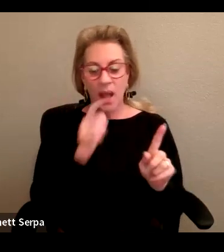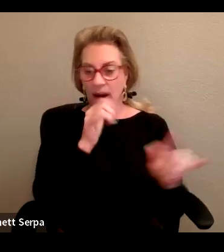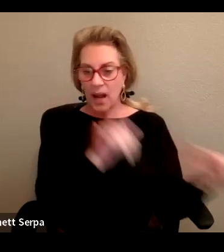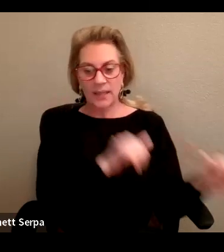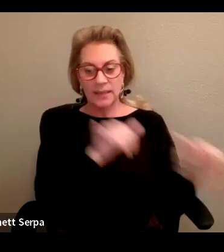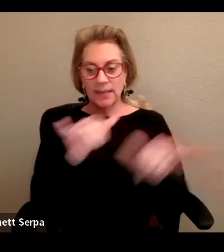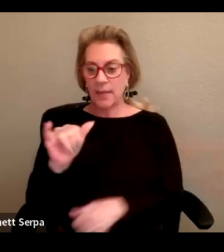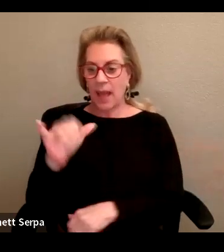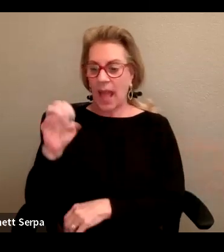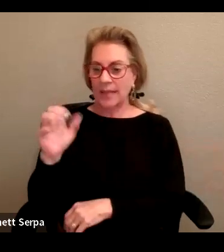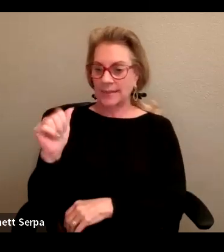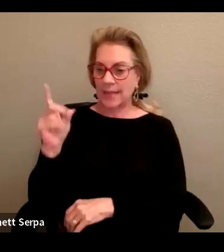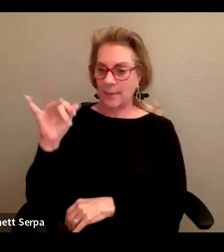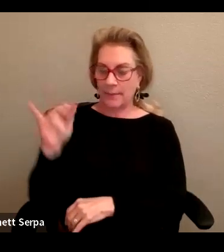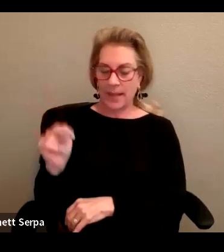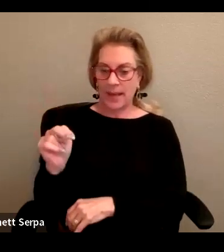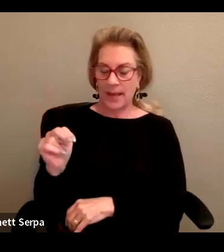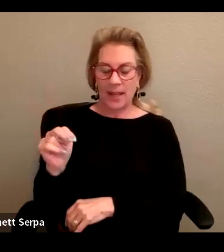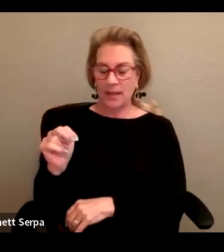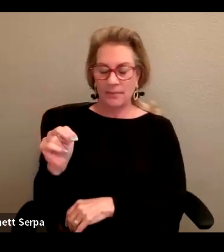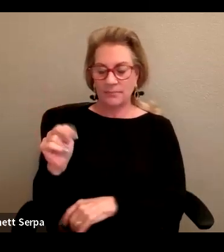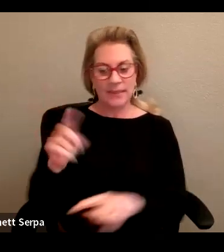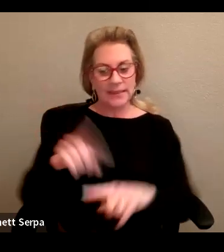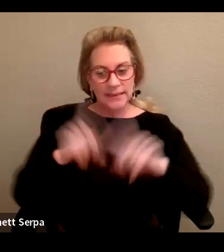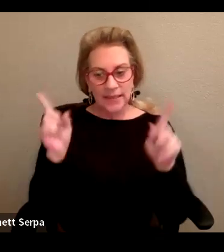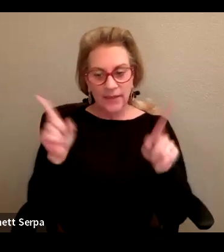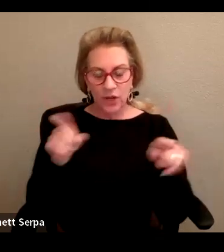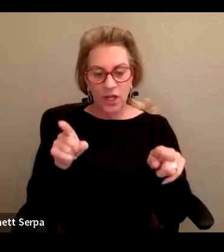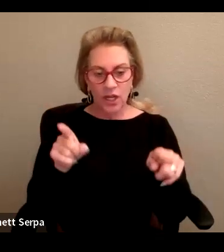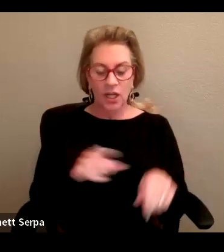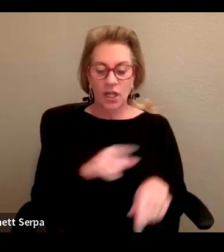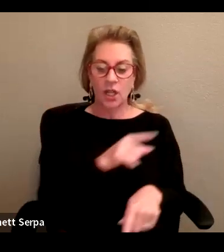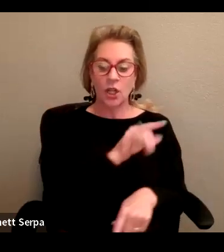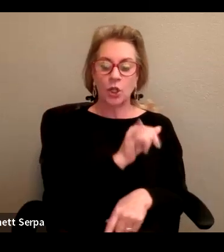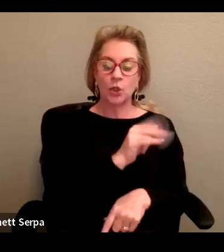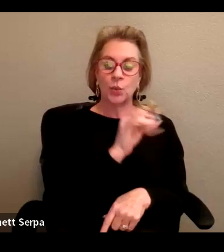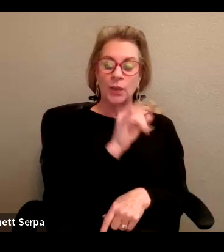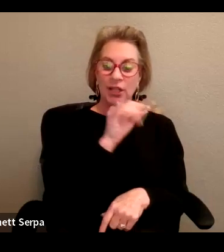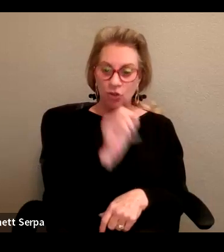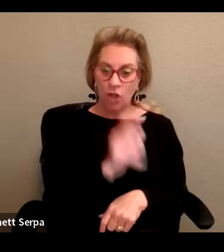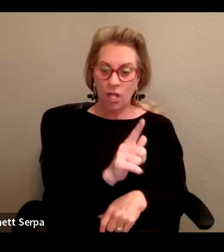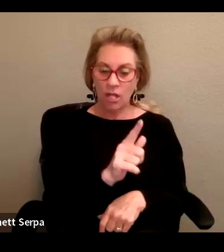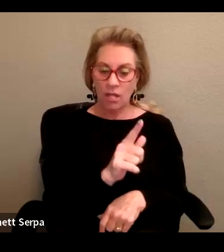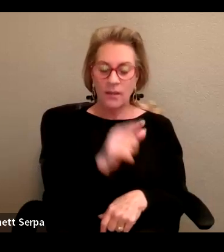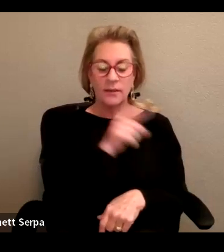warrant a Judicial warrant um a staff that re that receives a a Judicial warrant or an